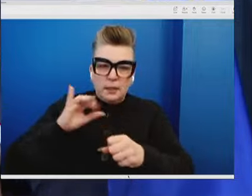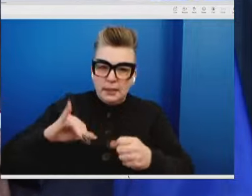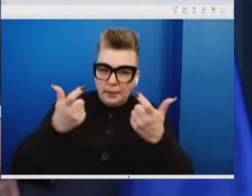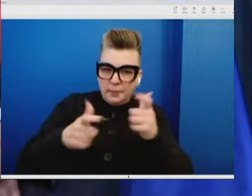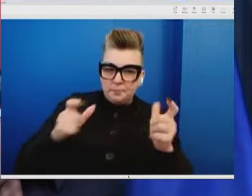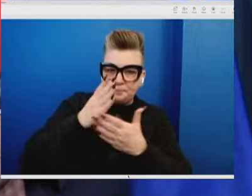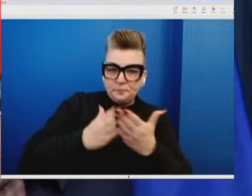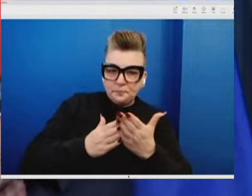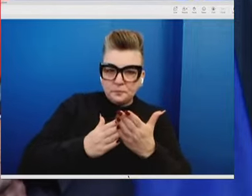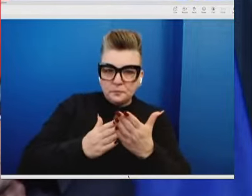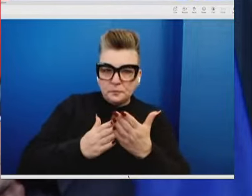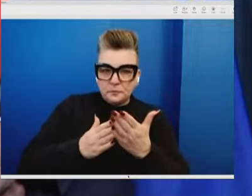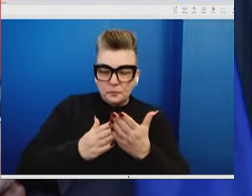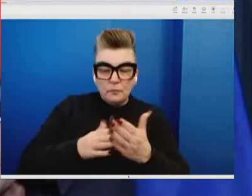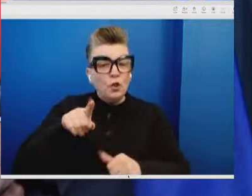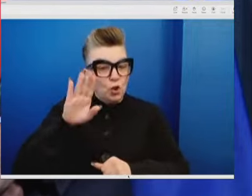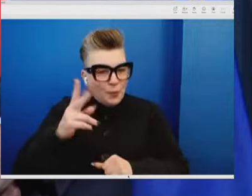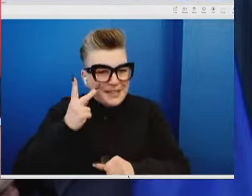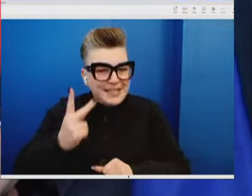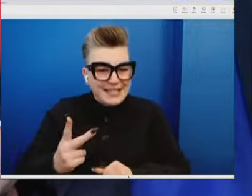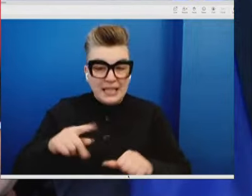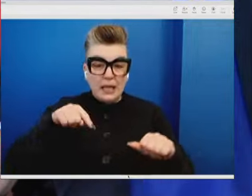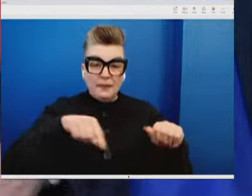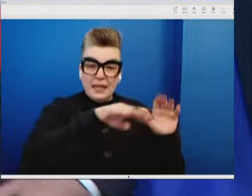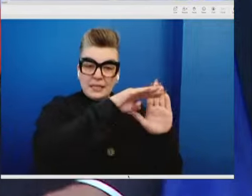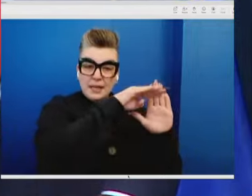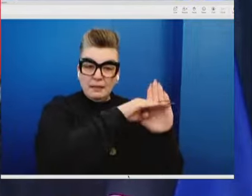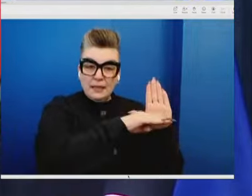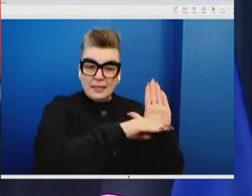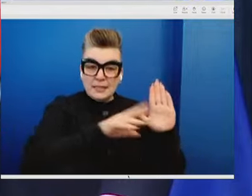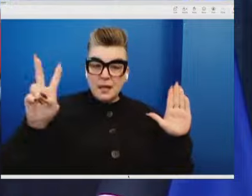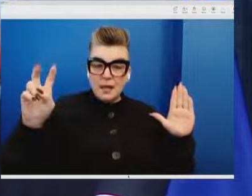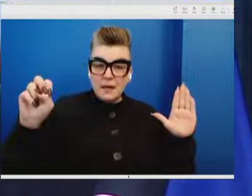see in the vendors on these lists, this is all cloud-based. These are things where, you know,